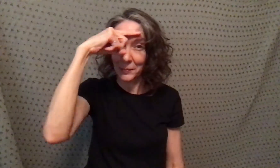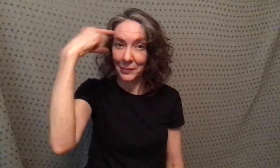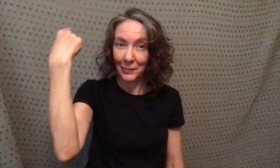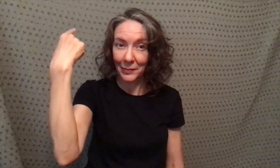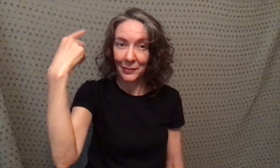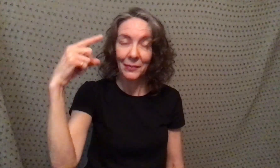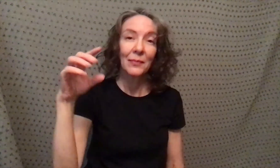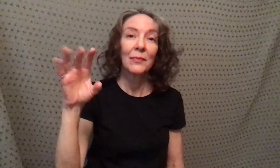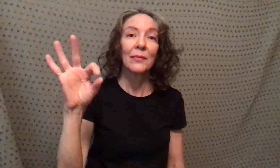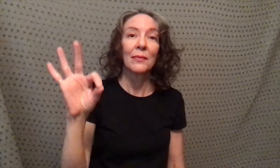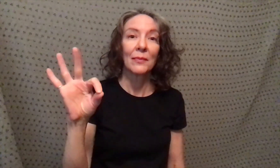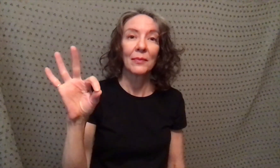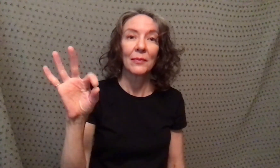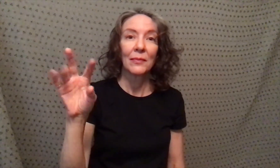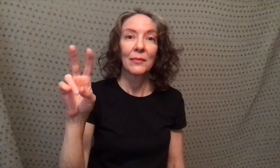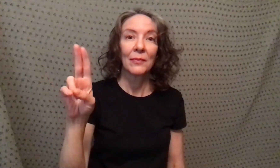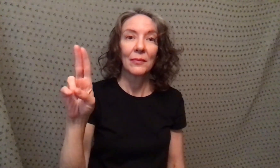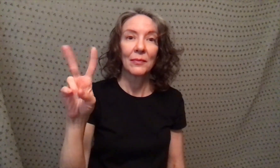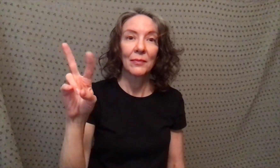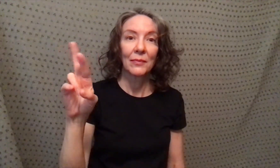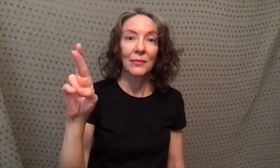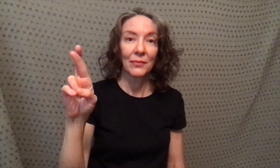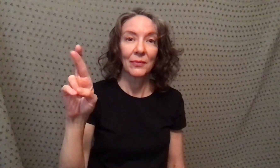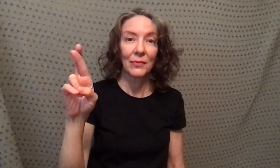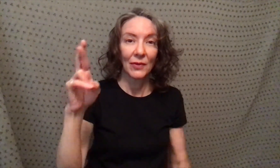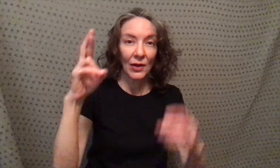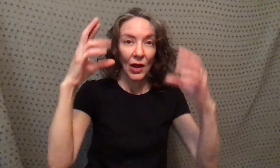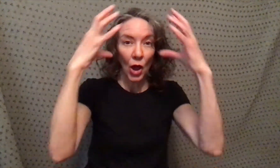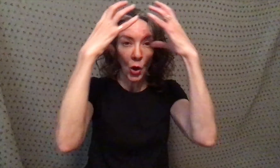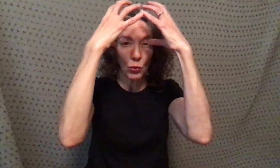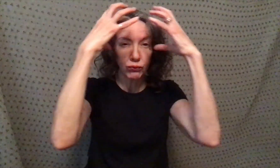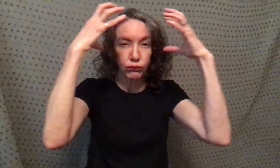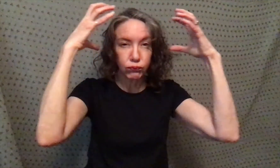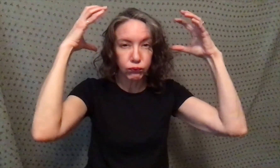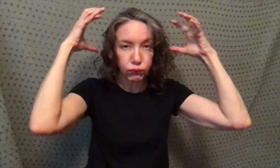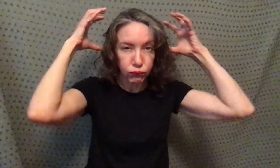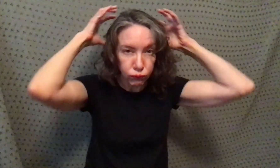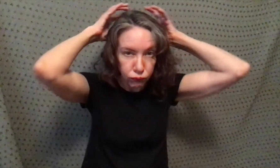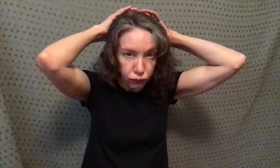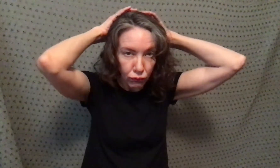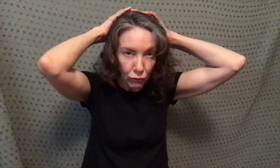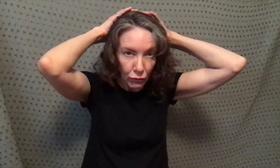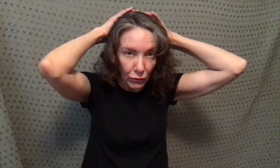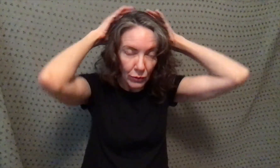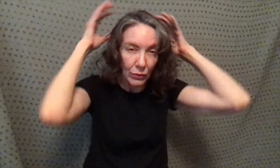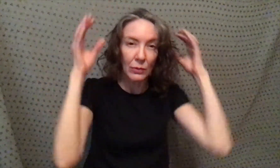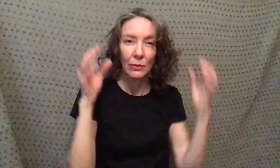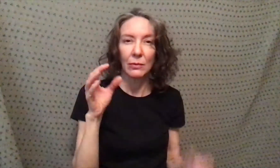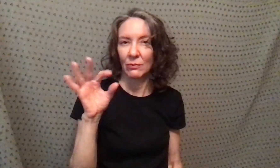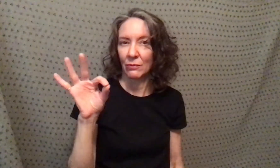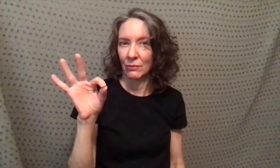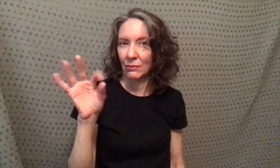This hat is black fur, very thick,